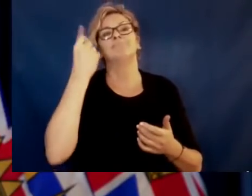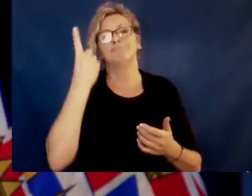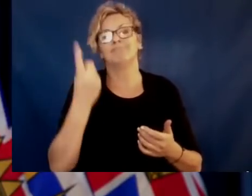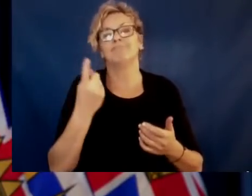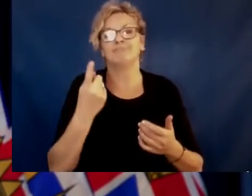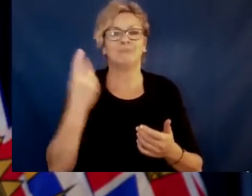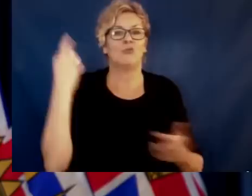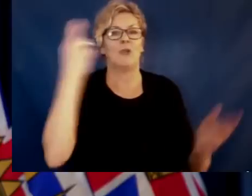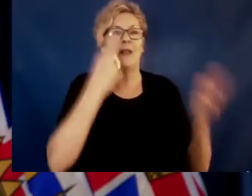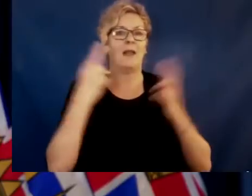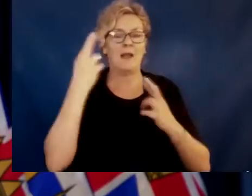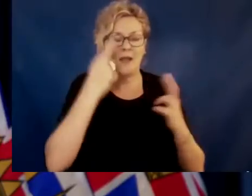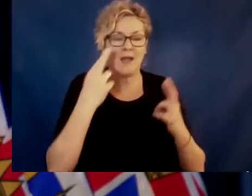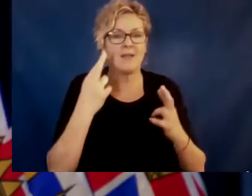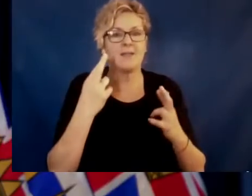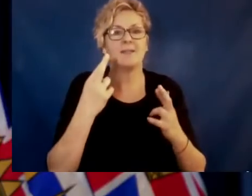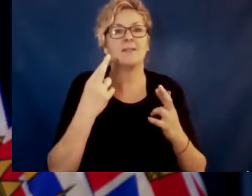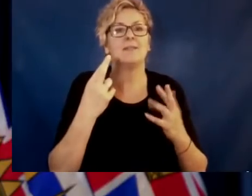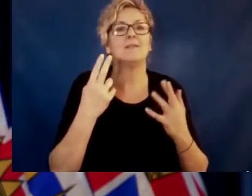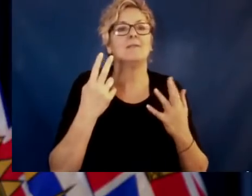that you don't understand,